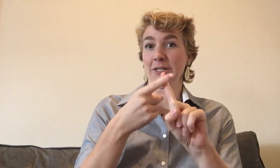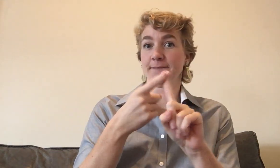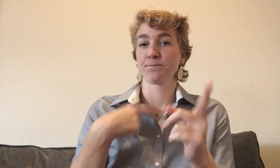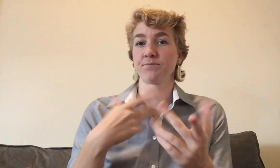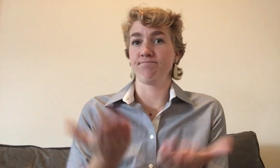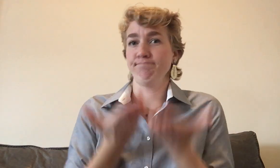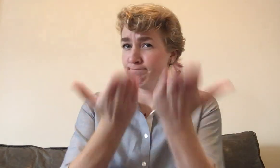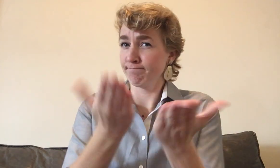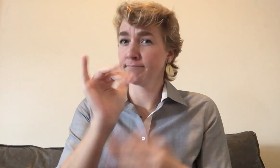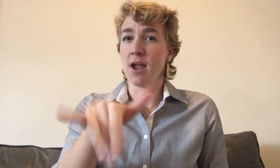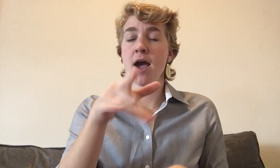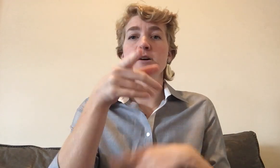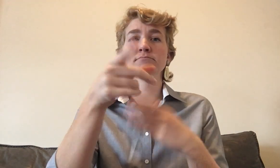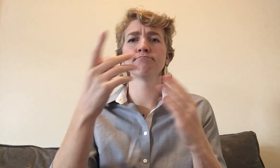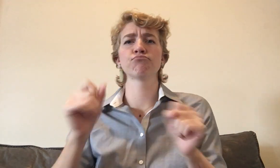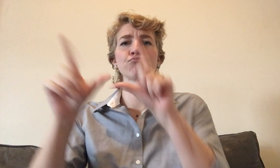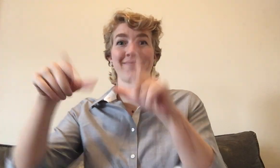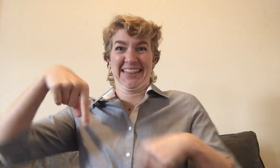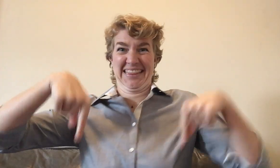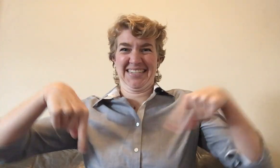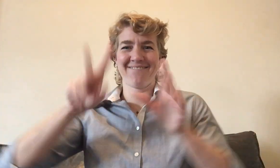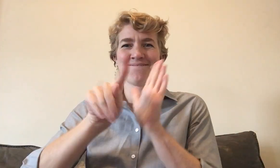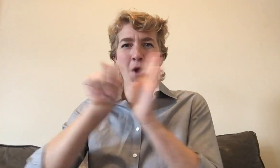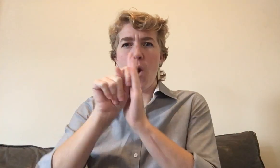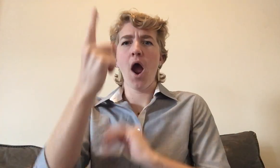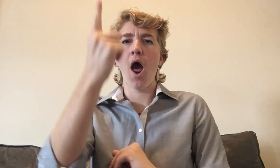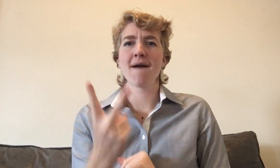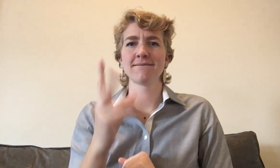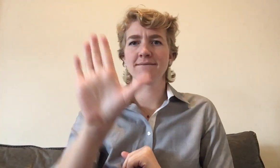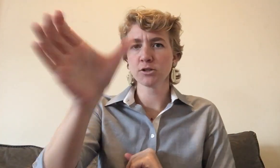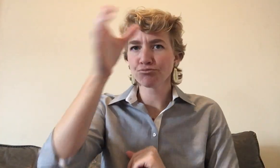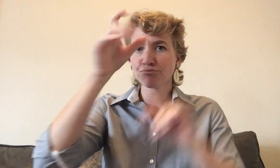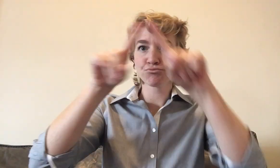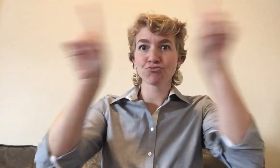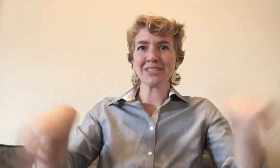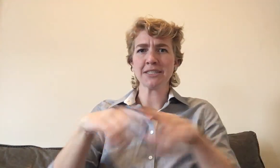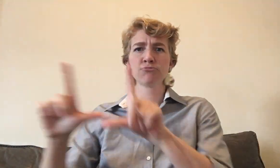First, I'd like to recommend that you pull up this video on one half of your computer screen,